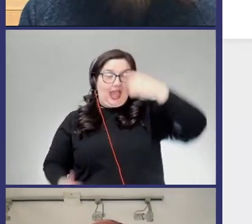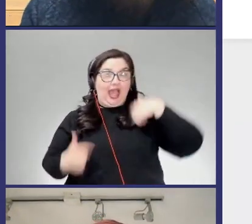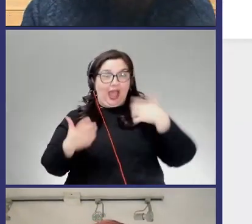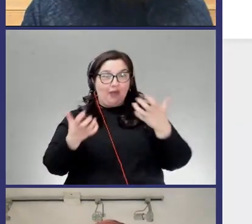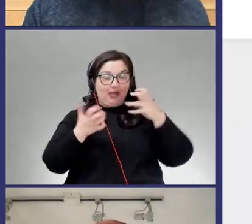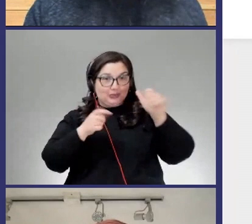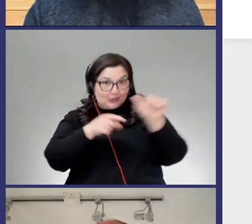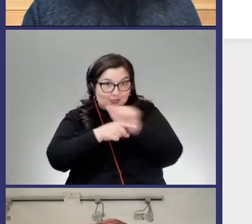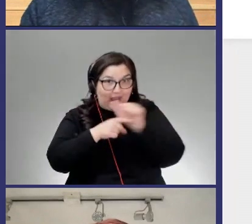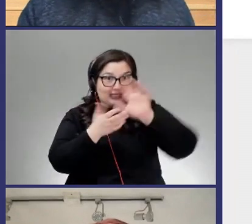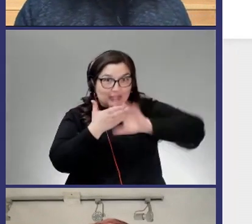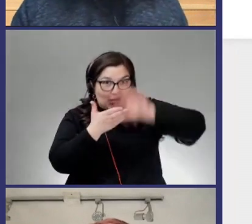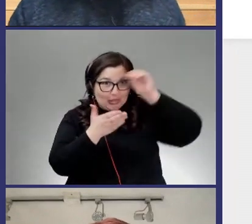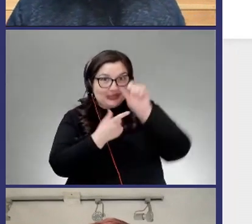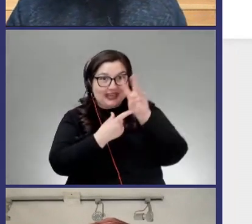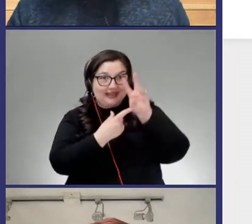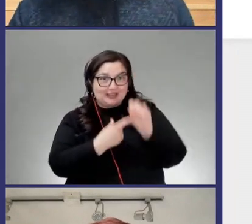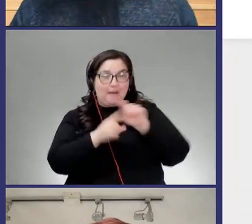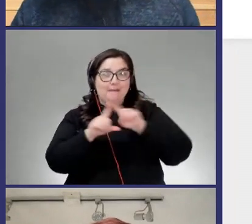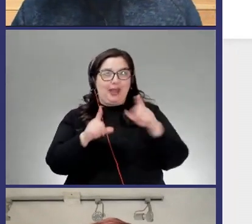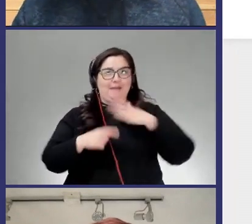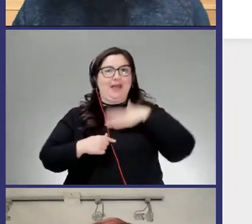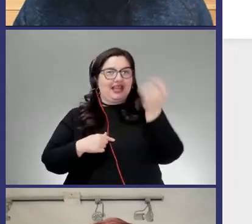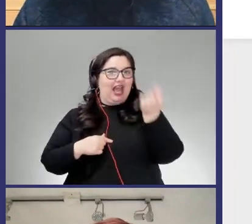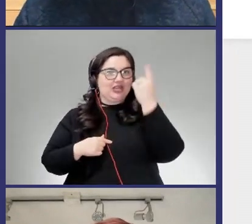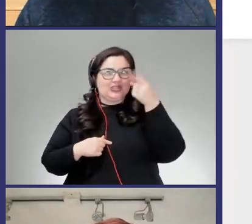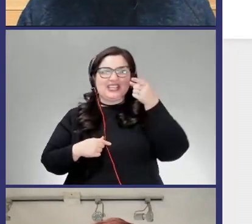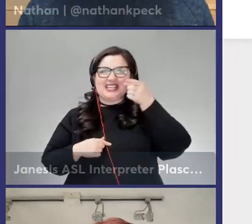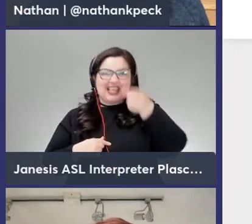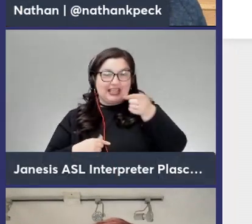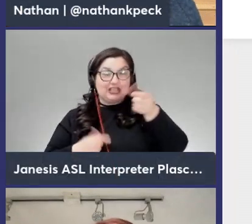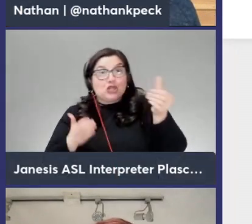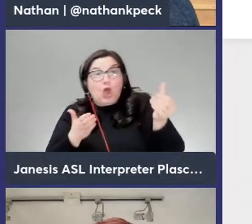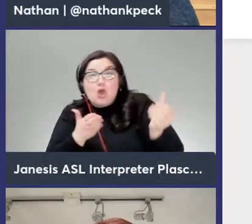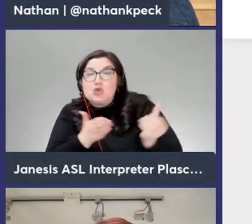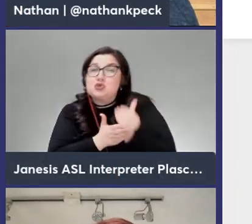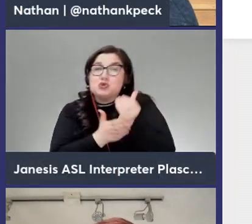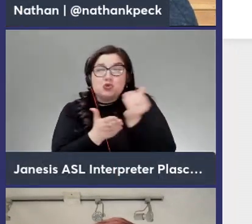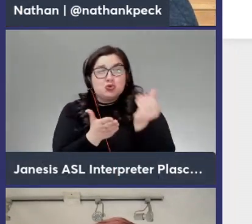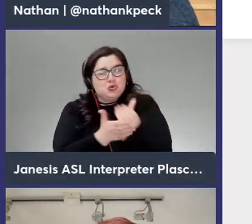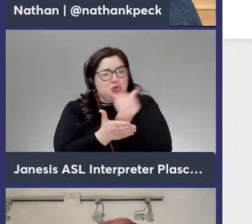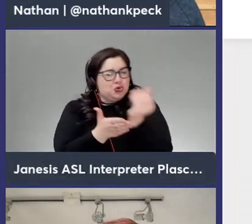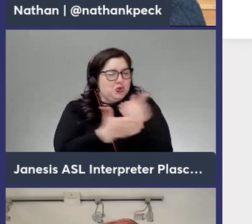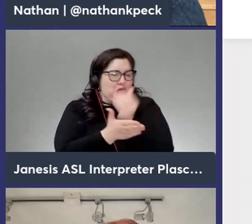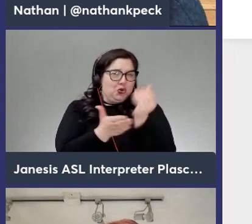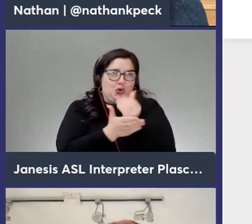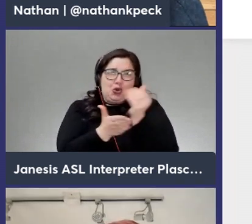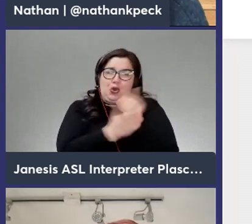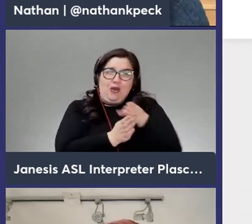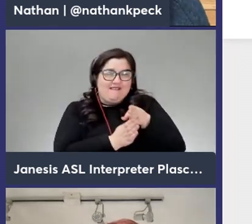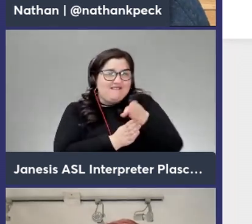But, you know, my understanding is, this is a very new field, and there's a lot of people- - Yes. Who want to learn this, and, you know,